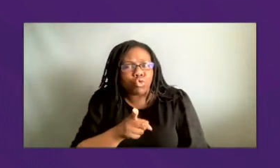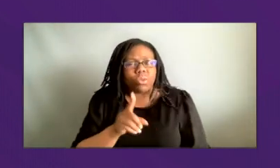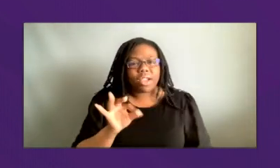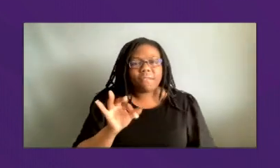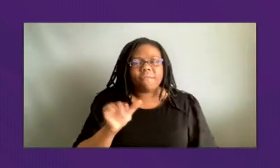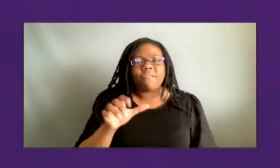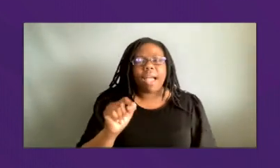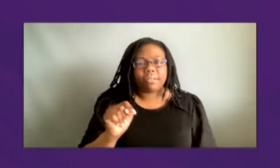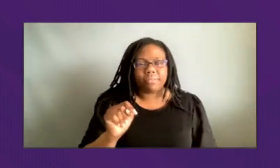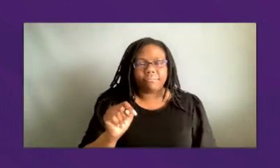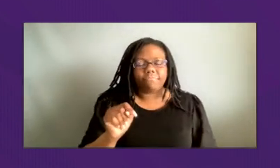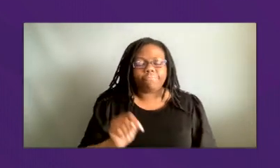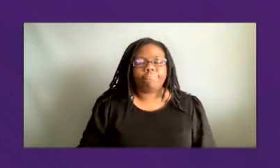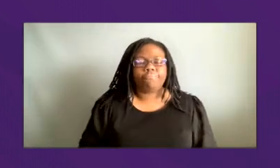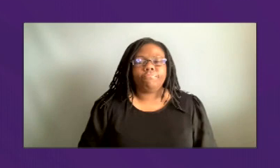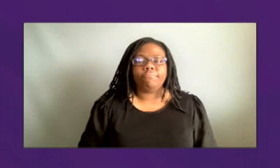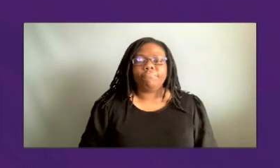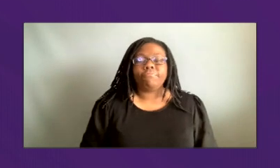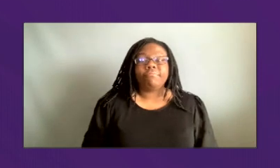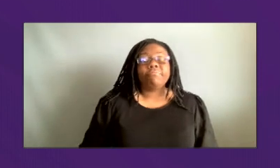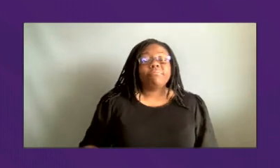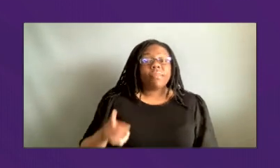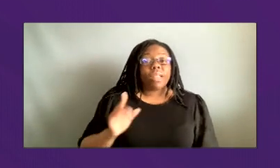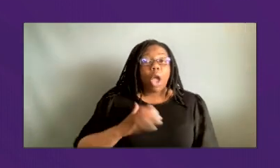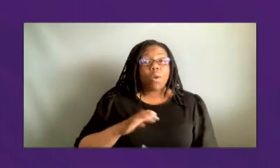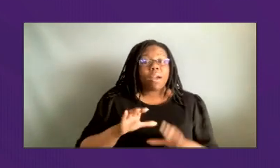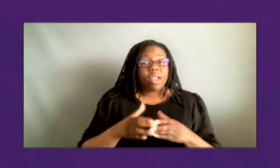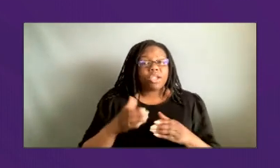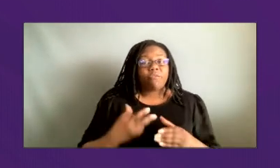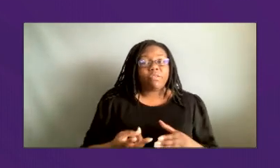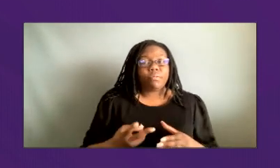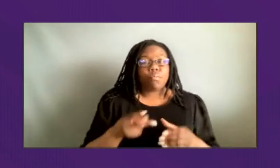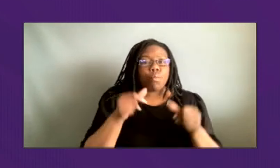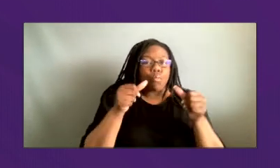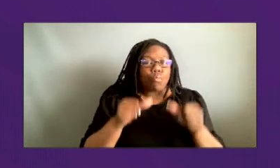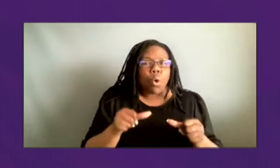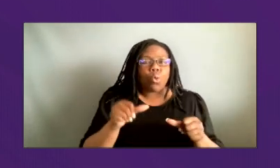These postcards from our collection tell the typical story of the first Thanksgiving. So